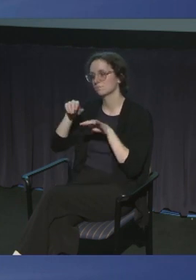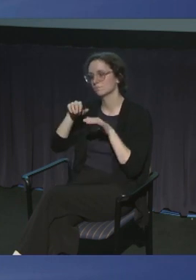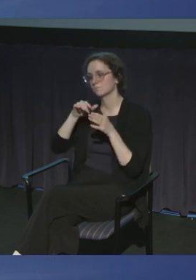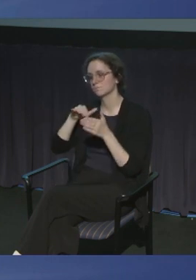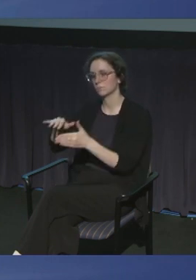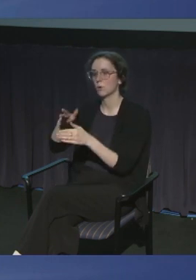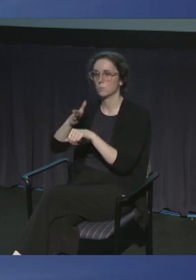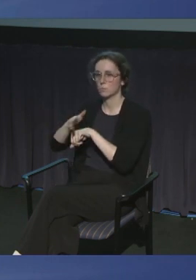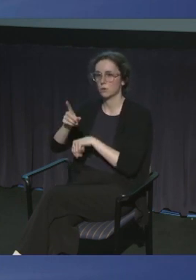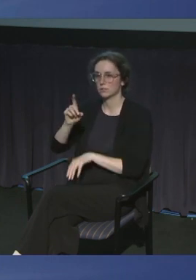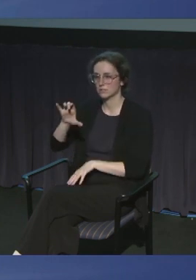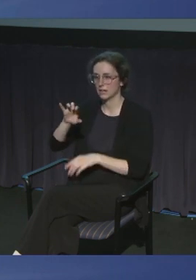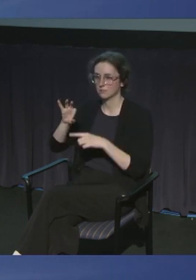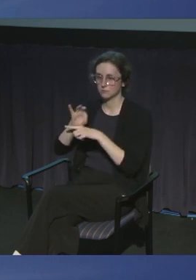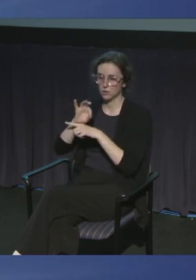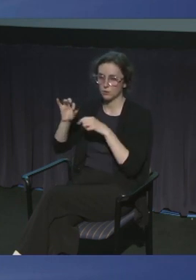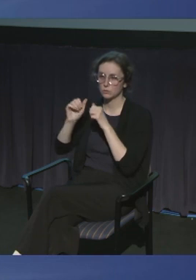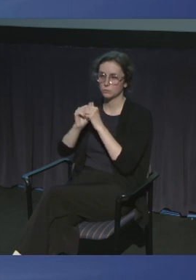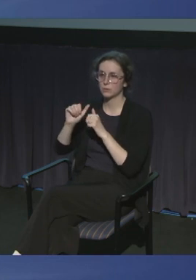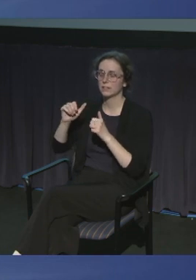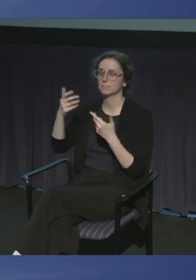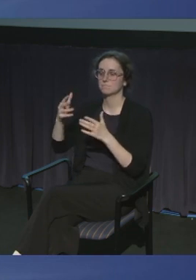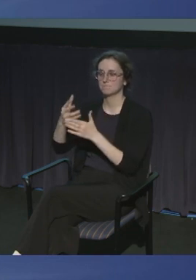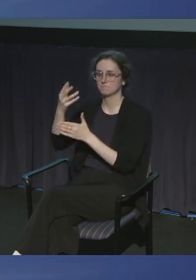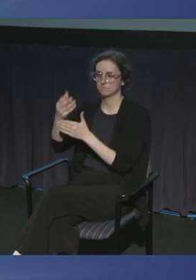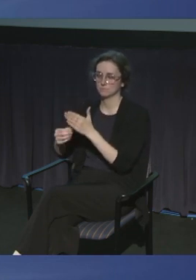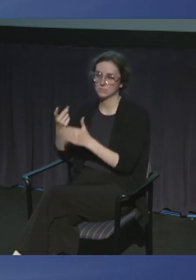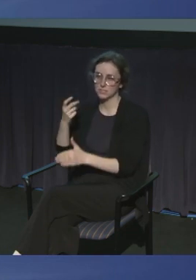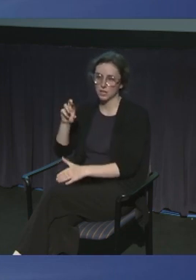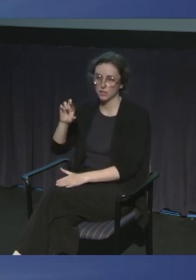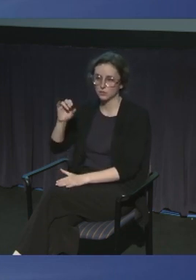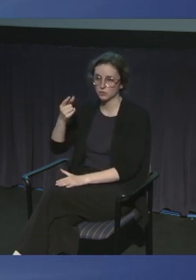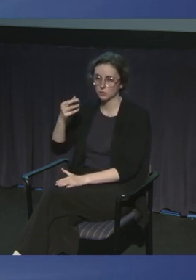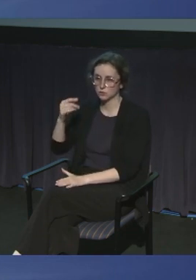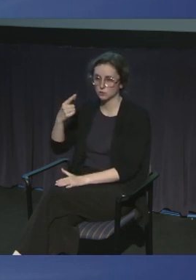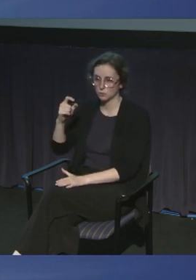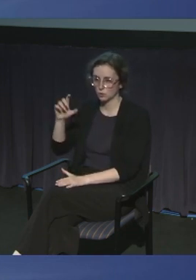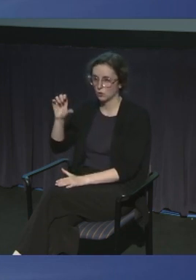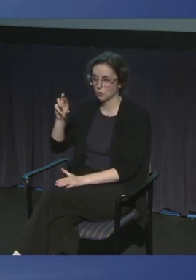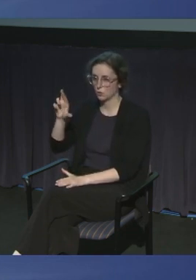FELLOWSHIP WITH THE LATE DR. GEORGE CORY. AND THAT IS ANOTHER CONNECTION WE HAVE.